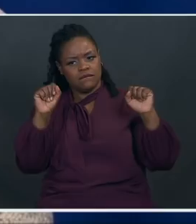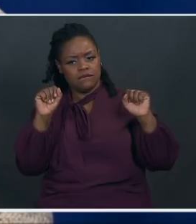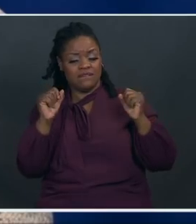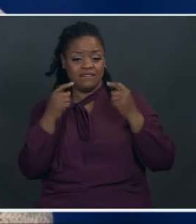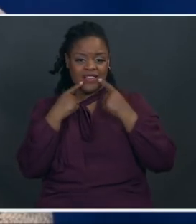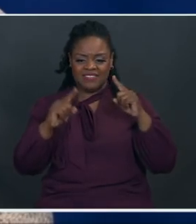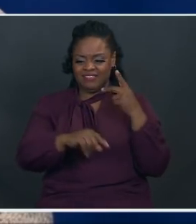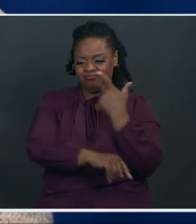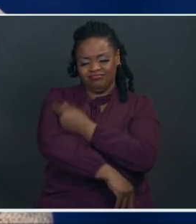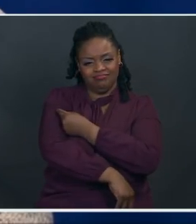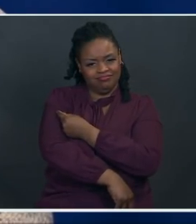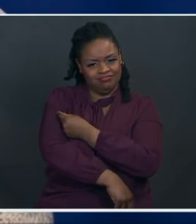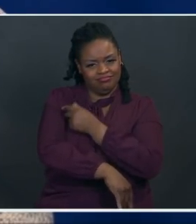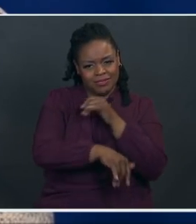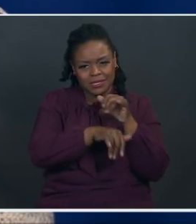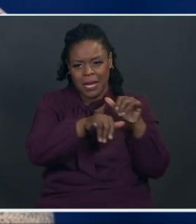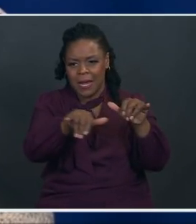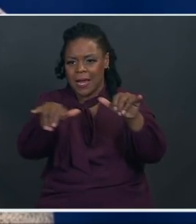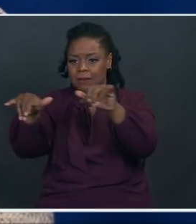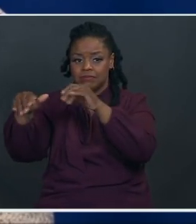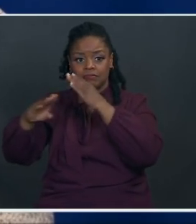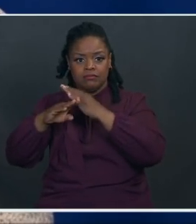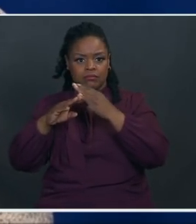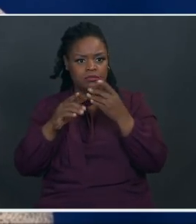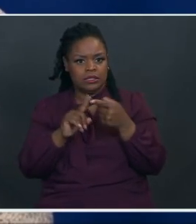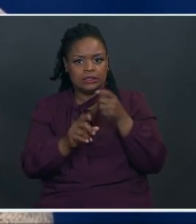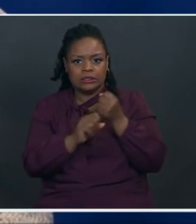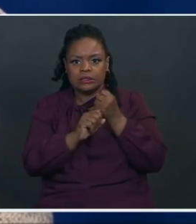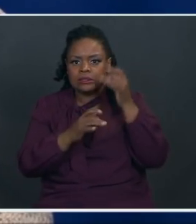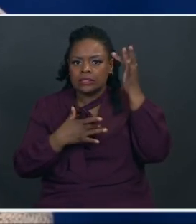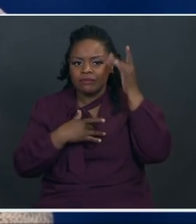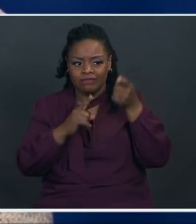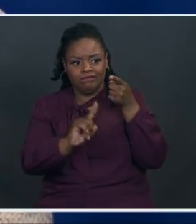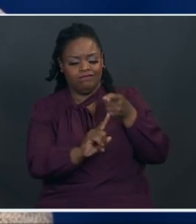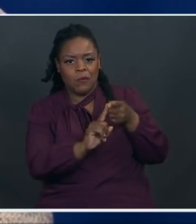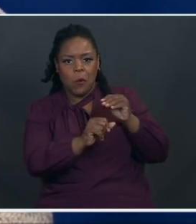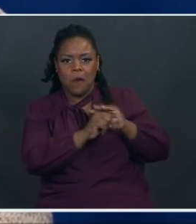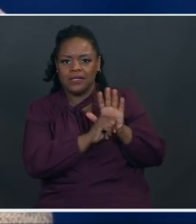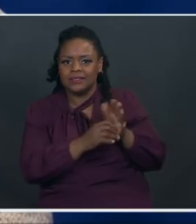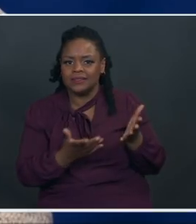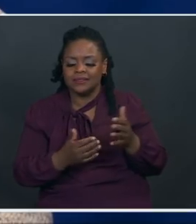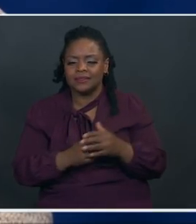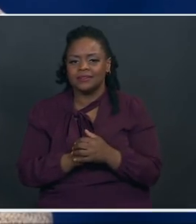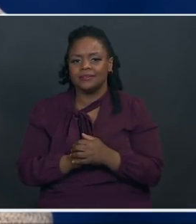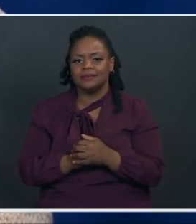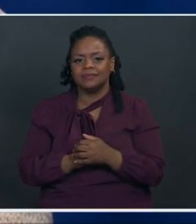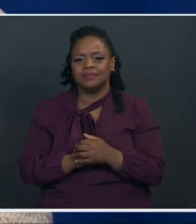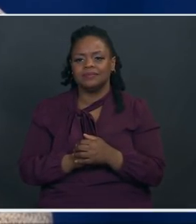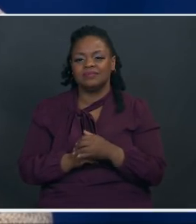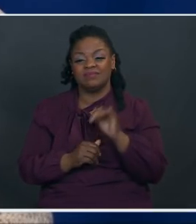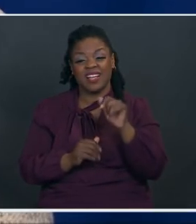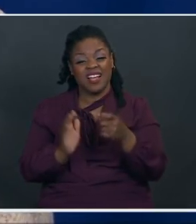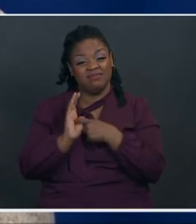or dying from COVID-19. It takes intention and deliberate action to advance equity in this vaccine distribution process.